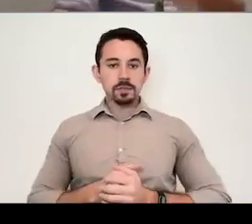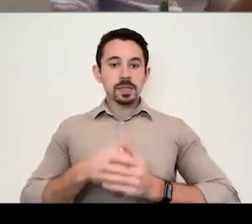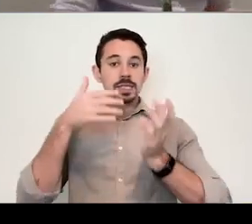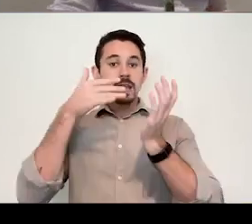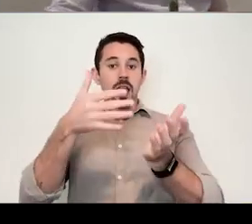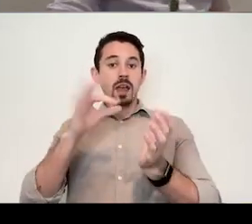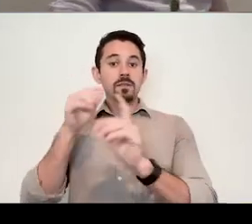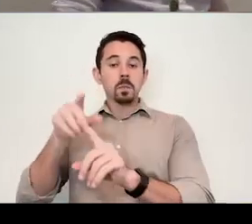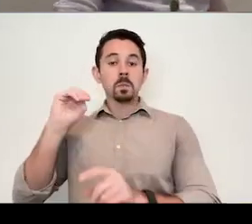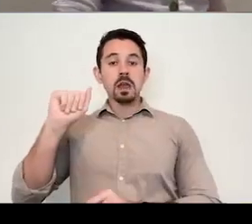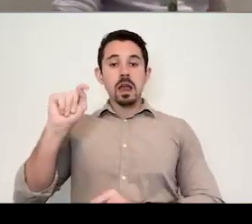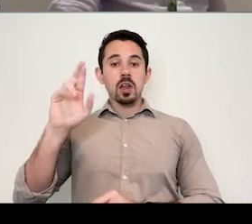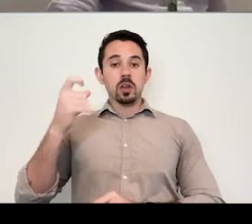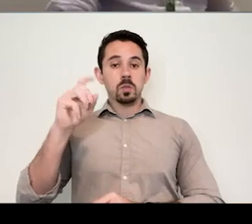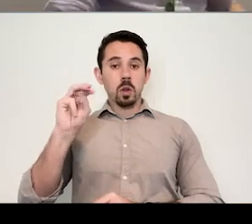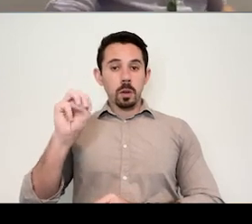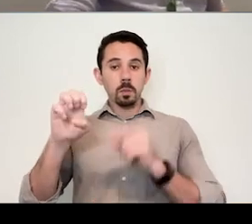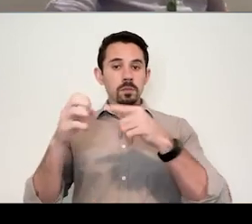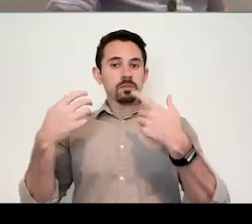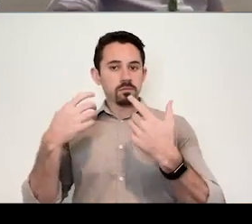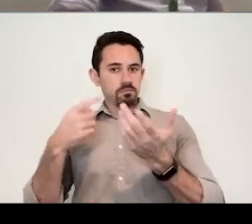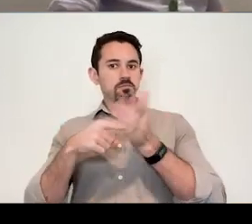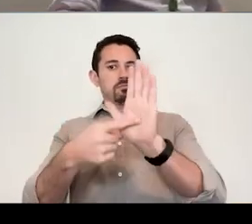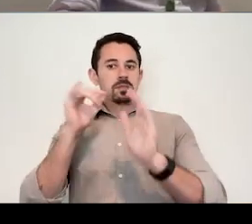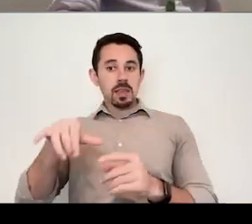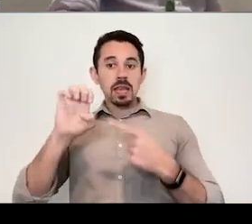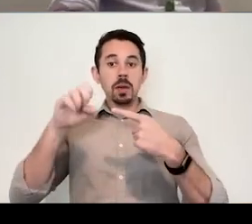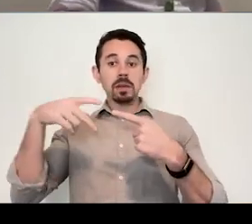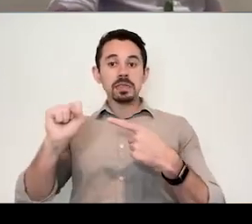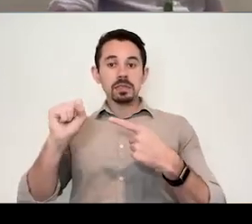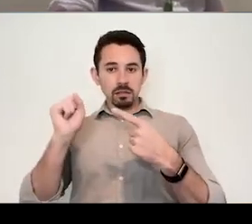Studies of the matrixome have revealed that EPS can be grouped into two major categories